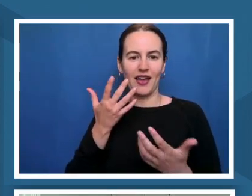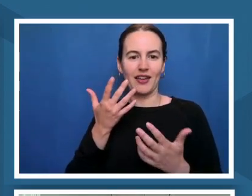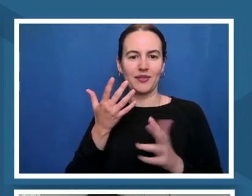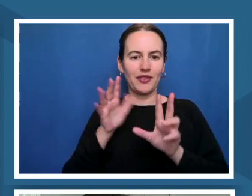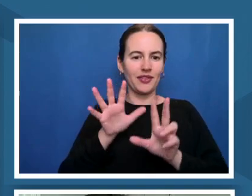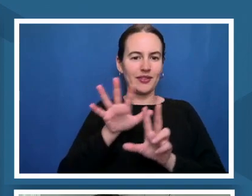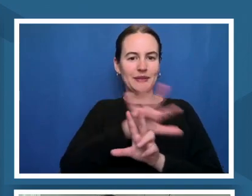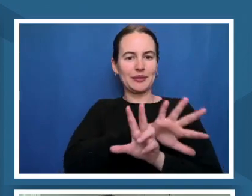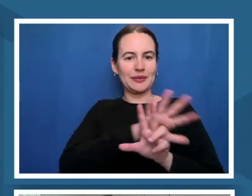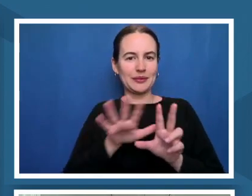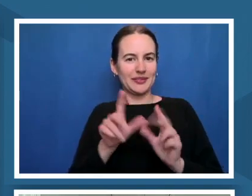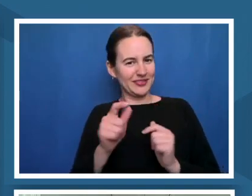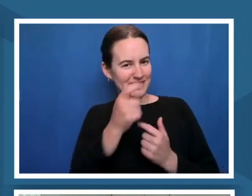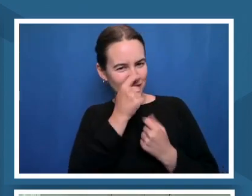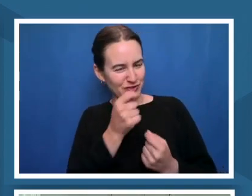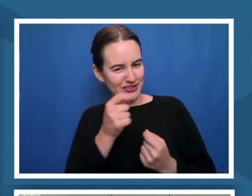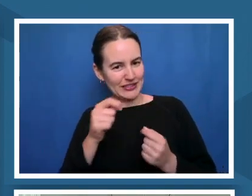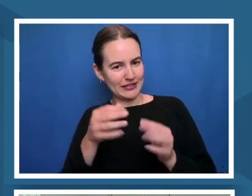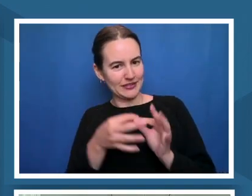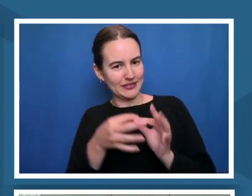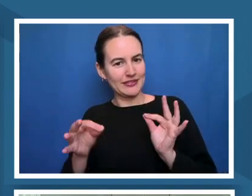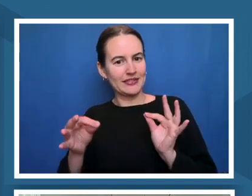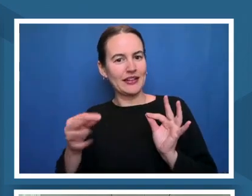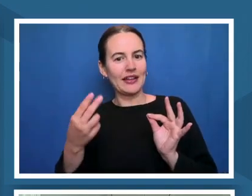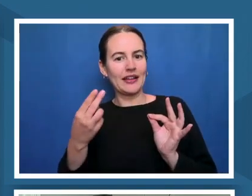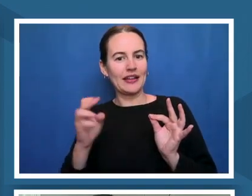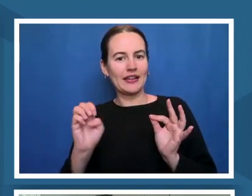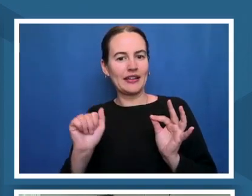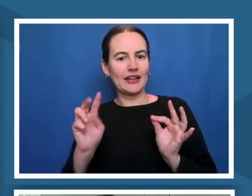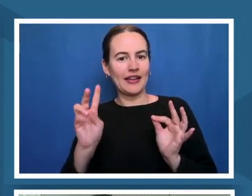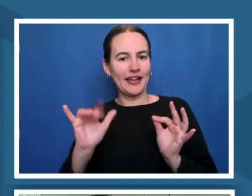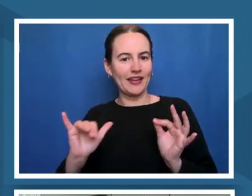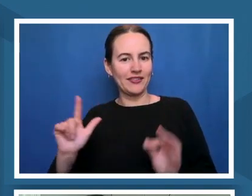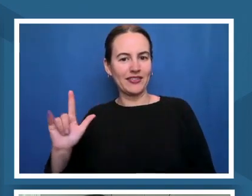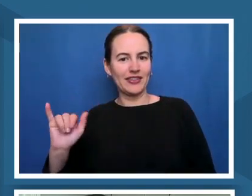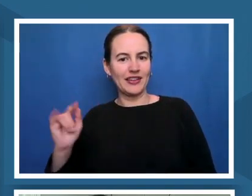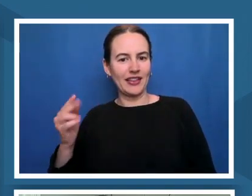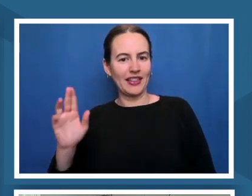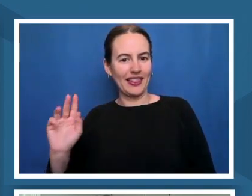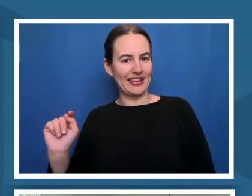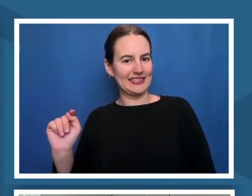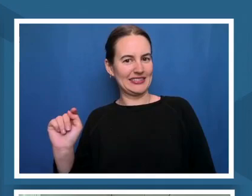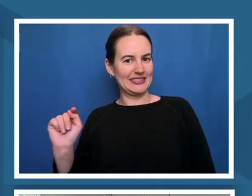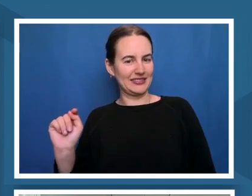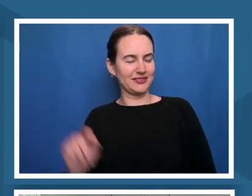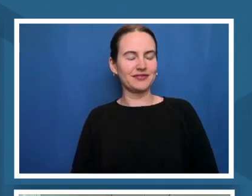light and i agree with you but it's like light seems to be this ephemeral